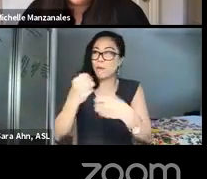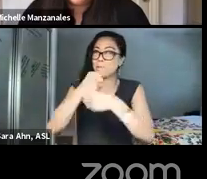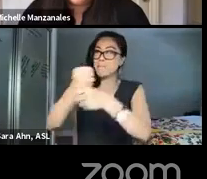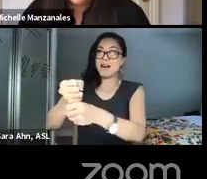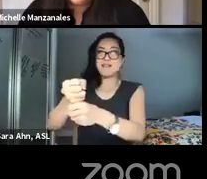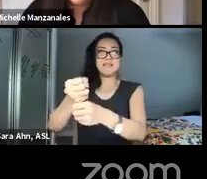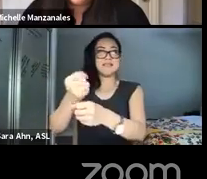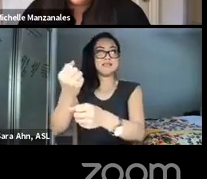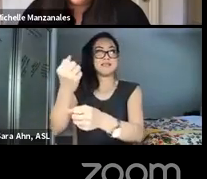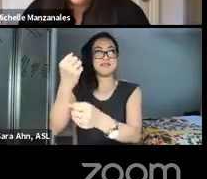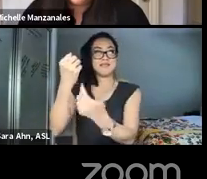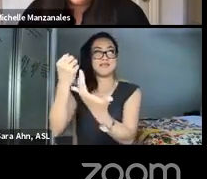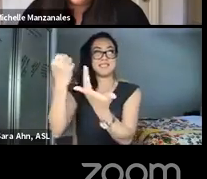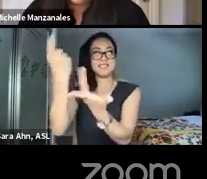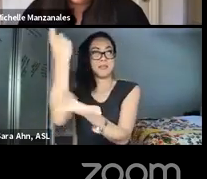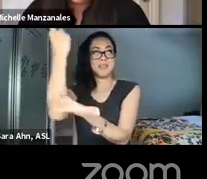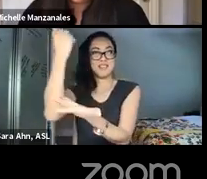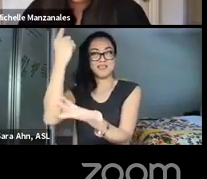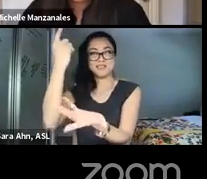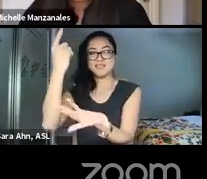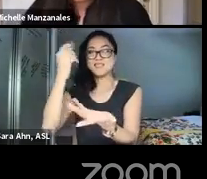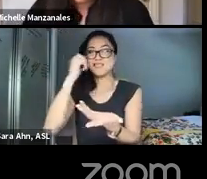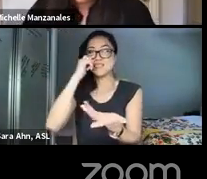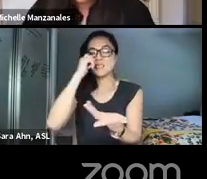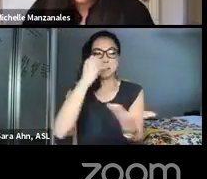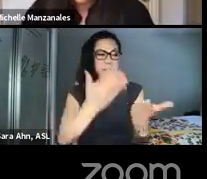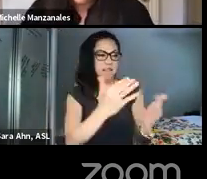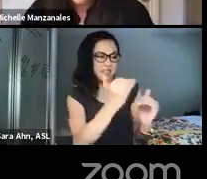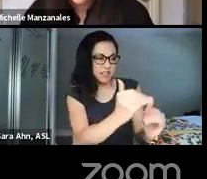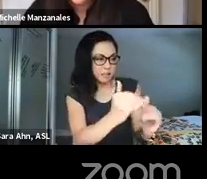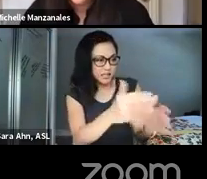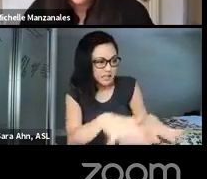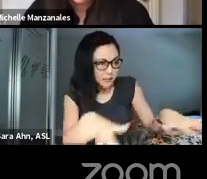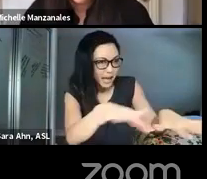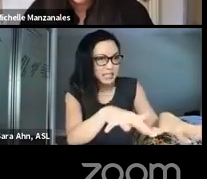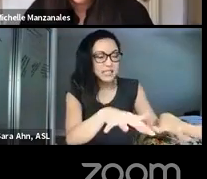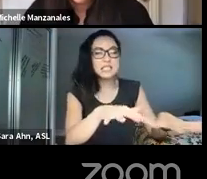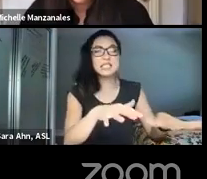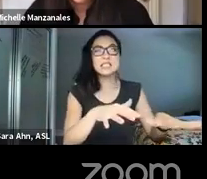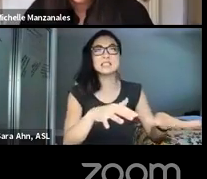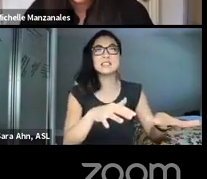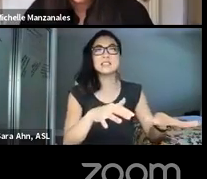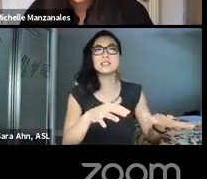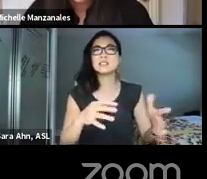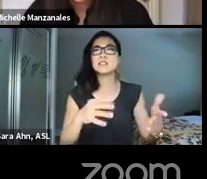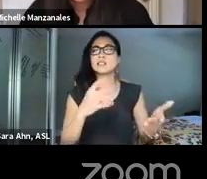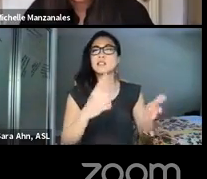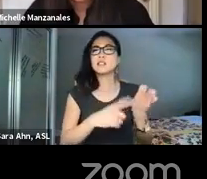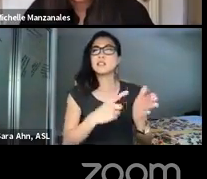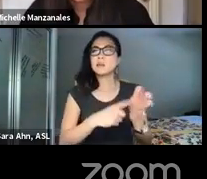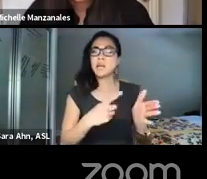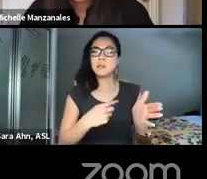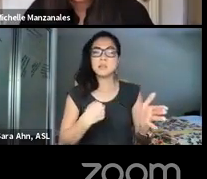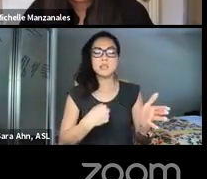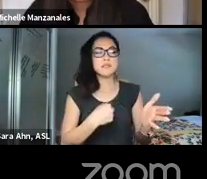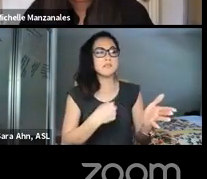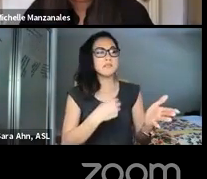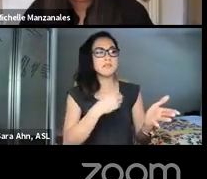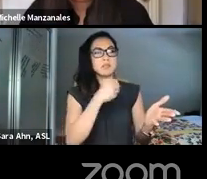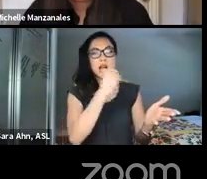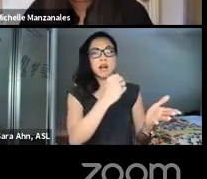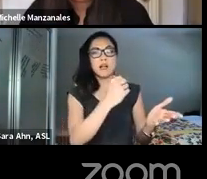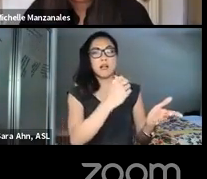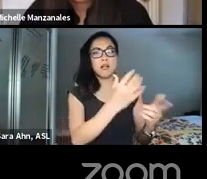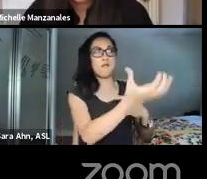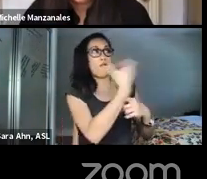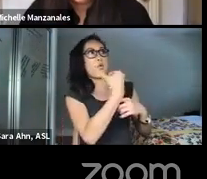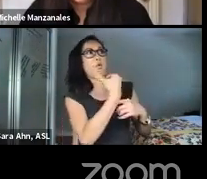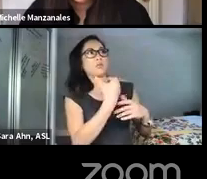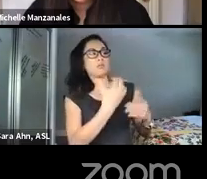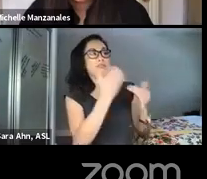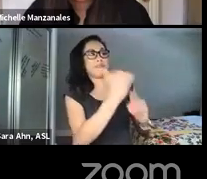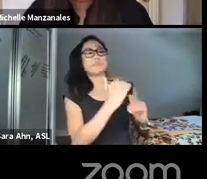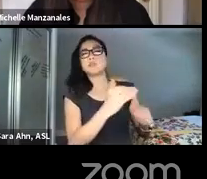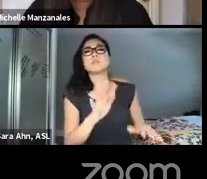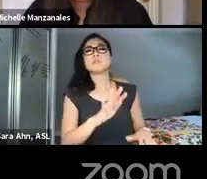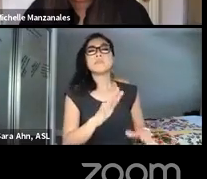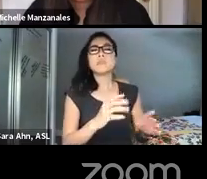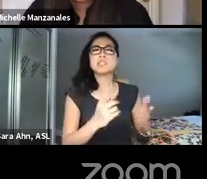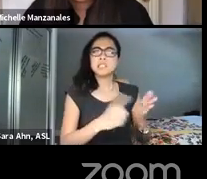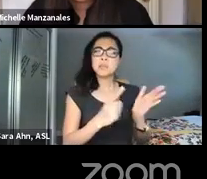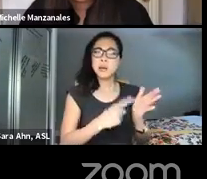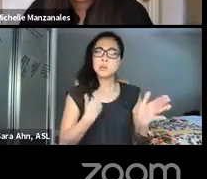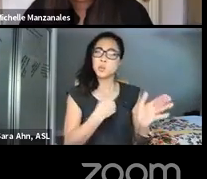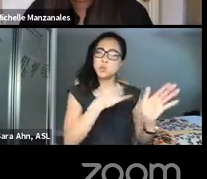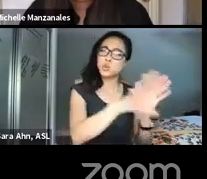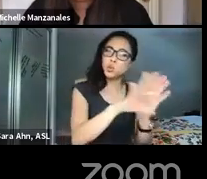As we think about the way in which artists are historically used to creating